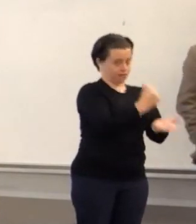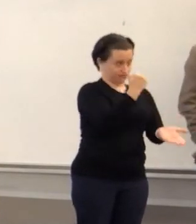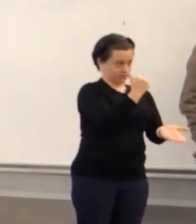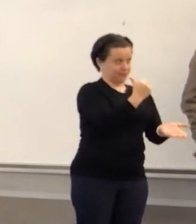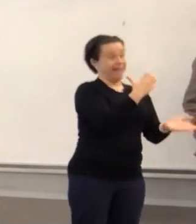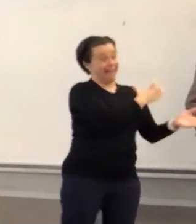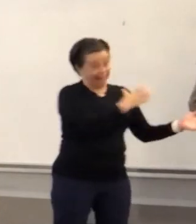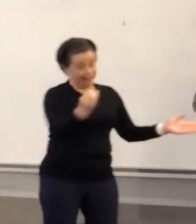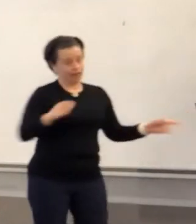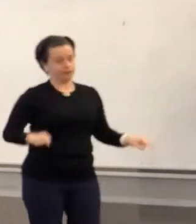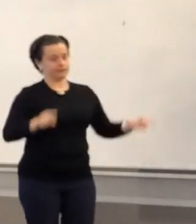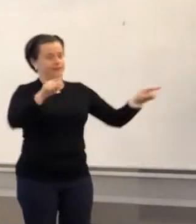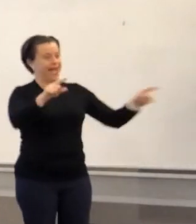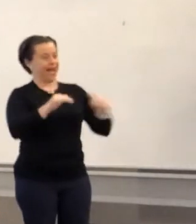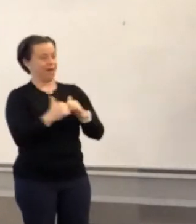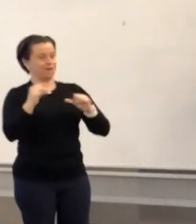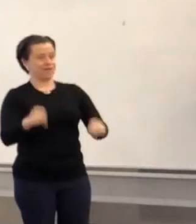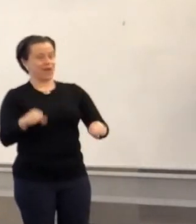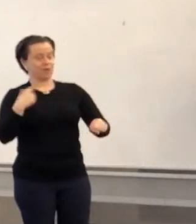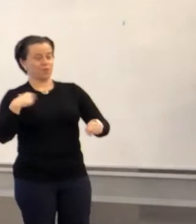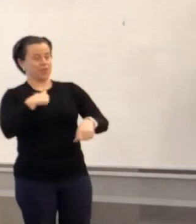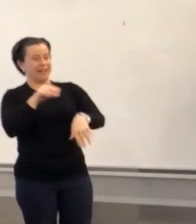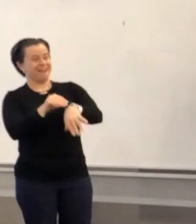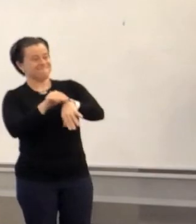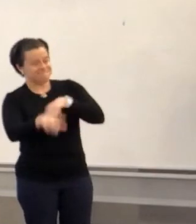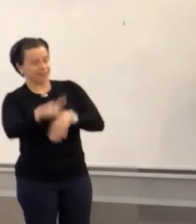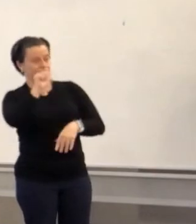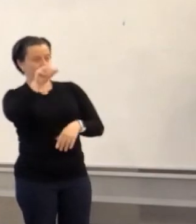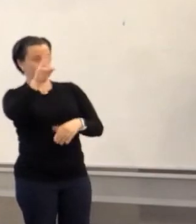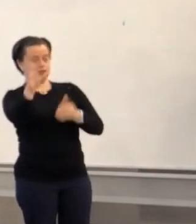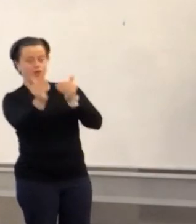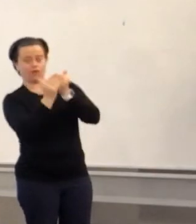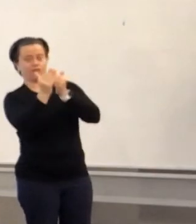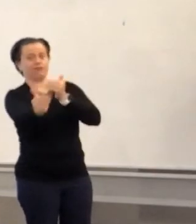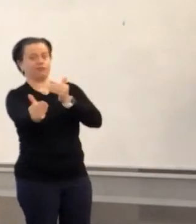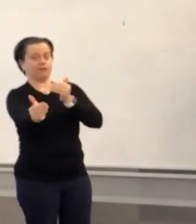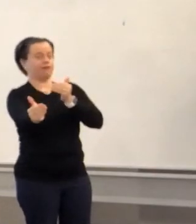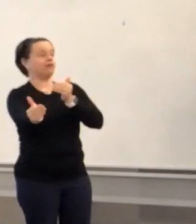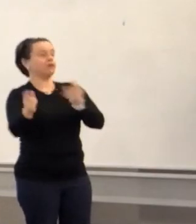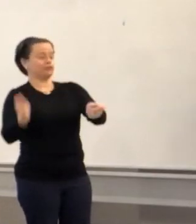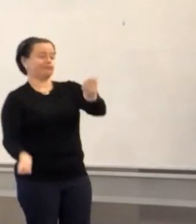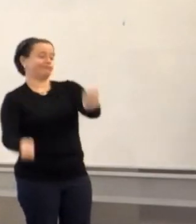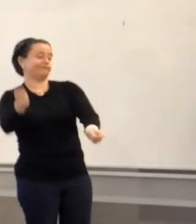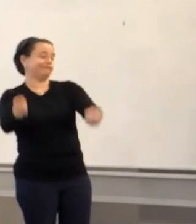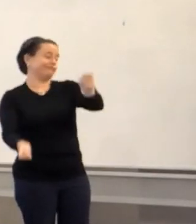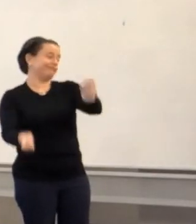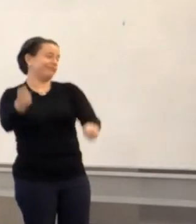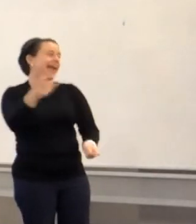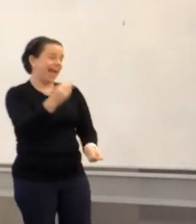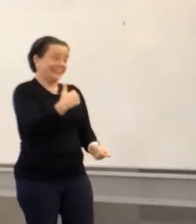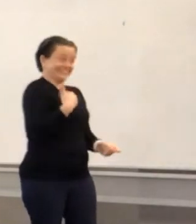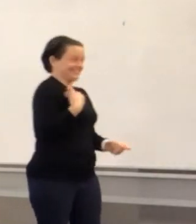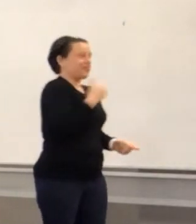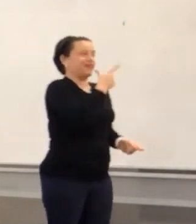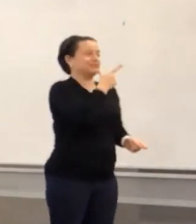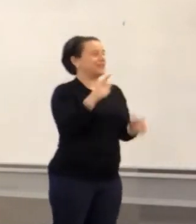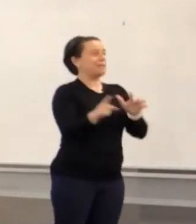to try to steer the law in a different direction and this is, we just started talking about this over lunch.